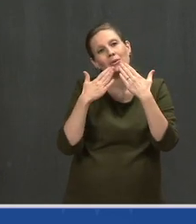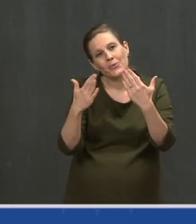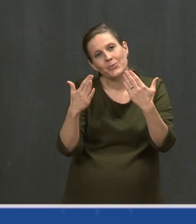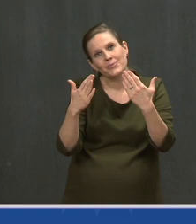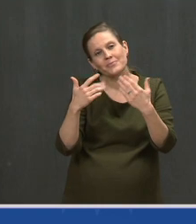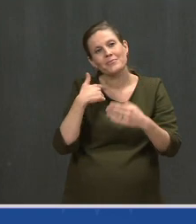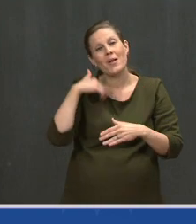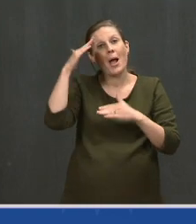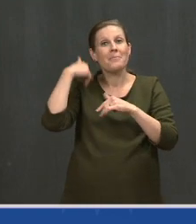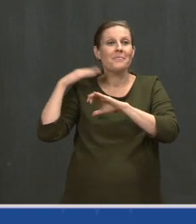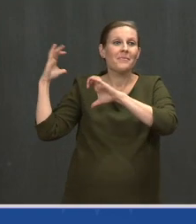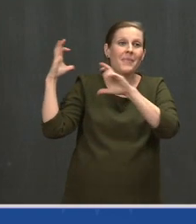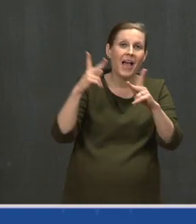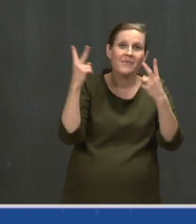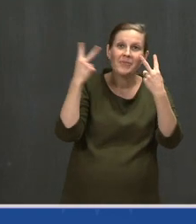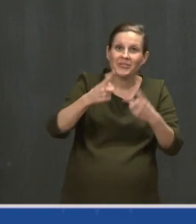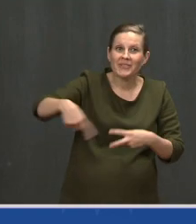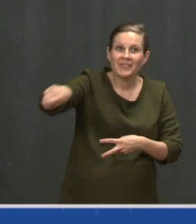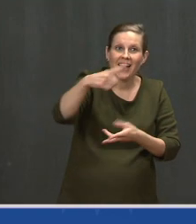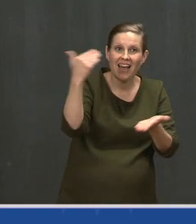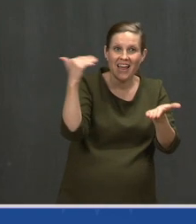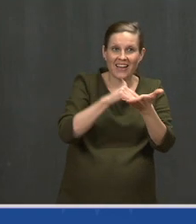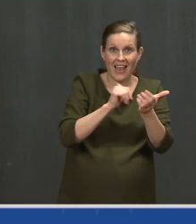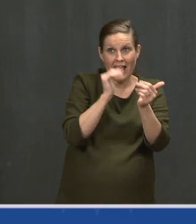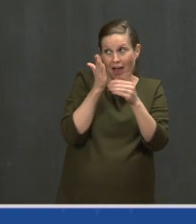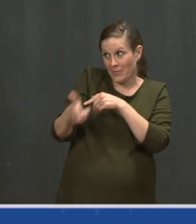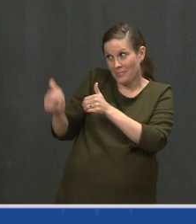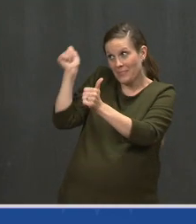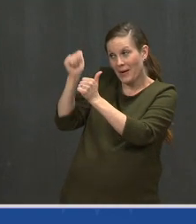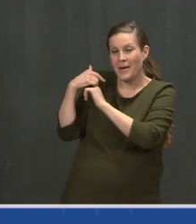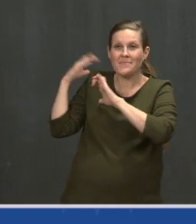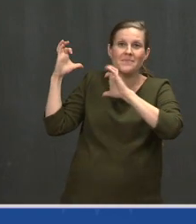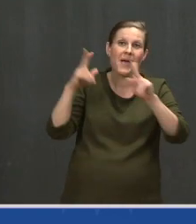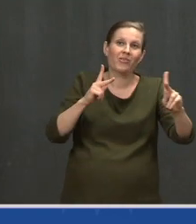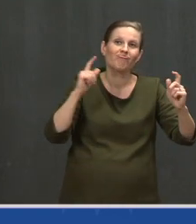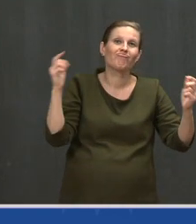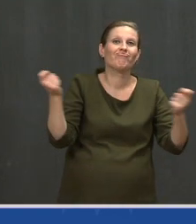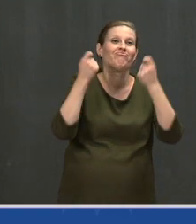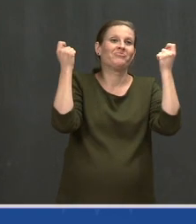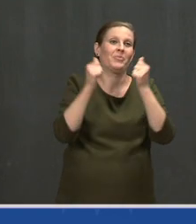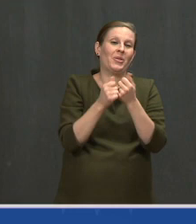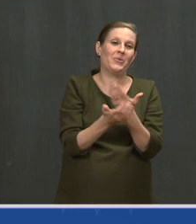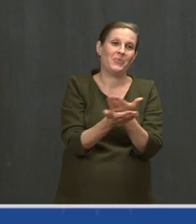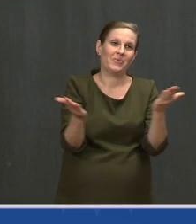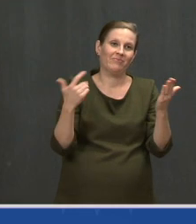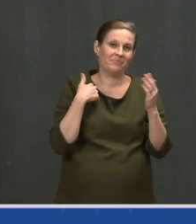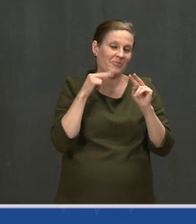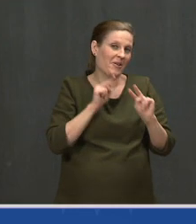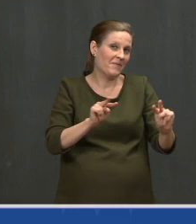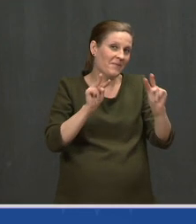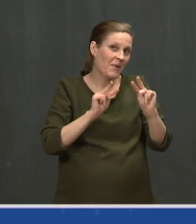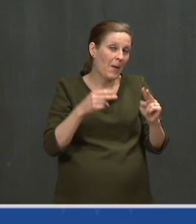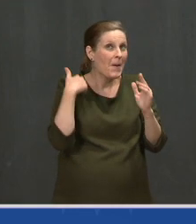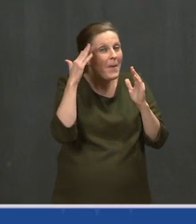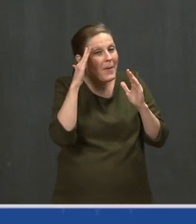after this plan is passed. And the question is: You have to attract even more apprentices,